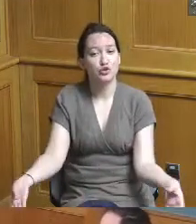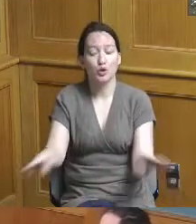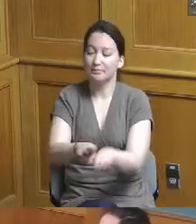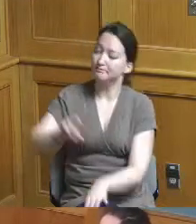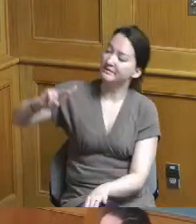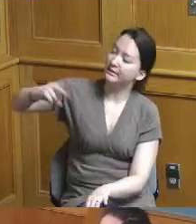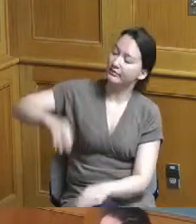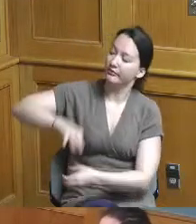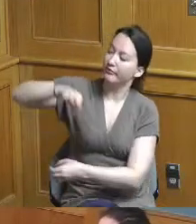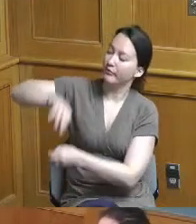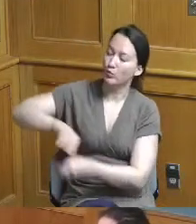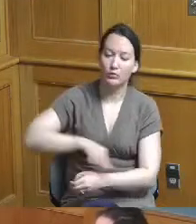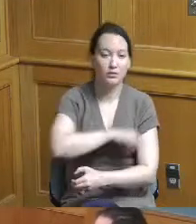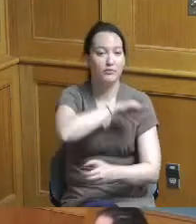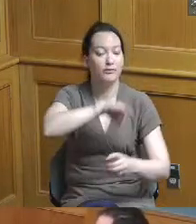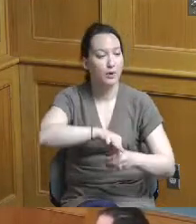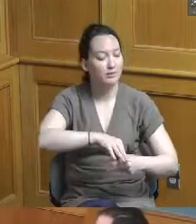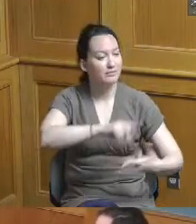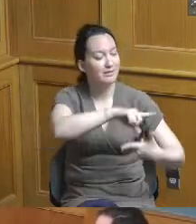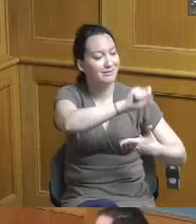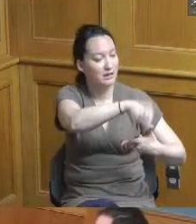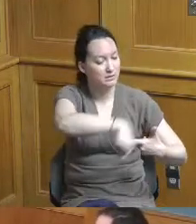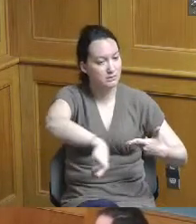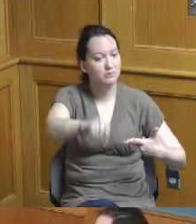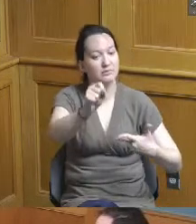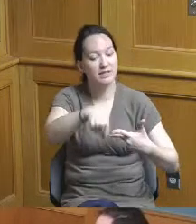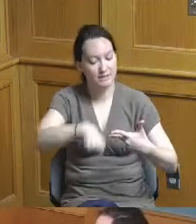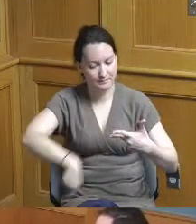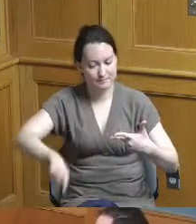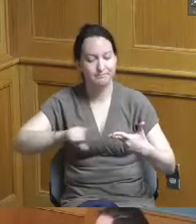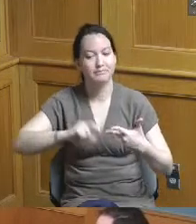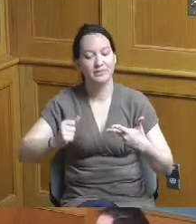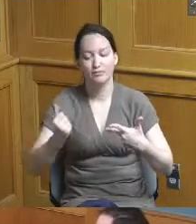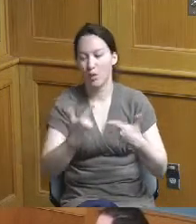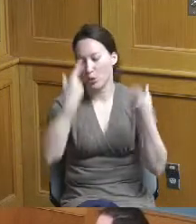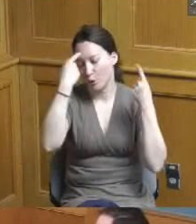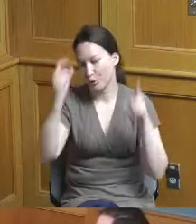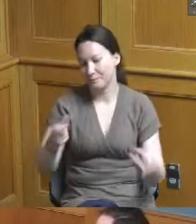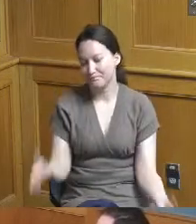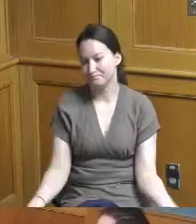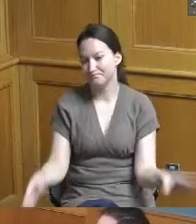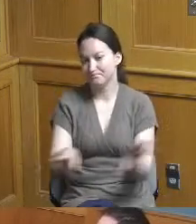Commissioner Summerow Dumas yes Commissioner Reece yes Commissioner Driehaus yes thank you